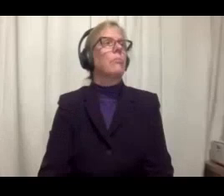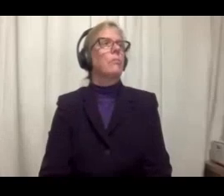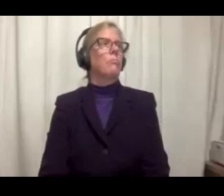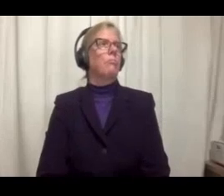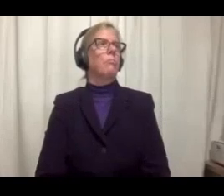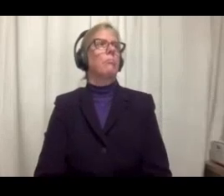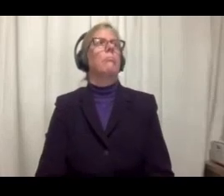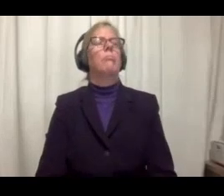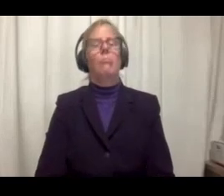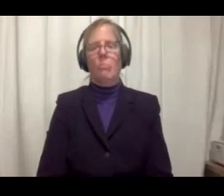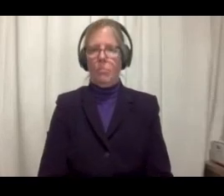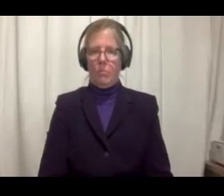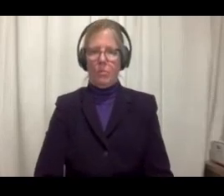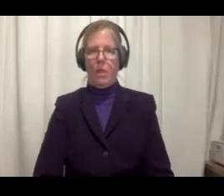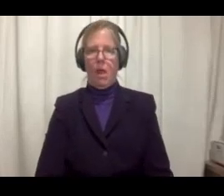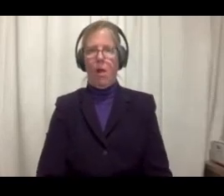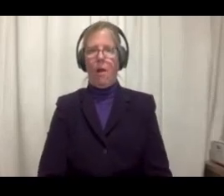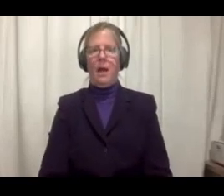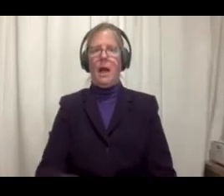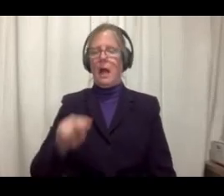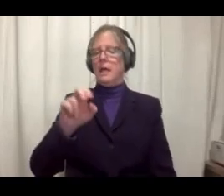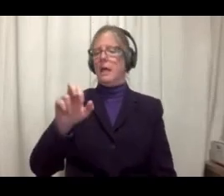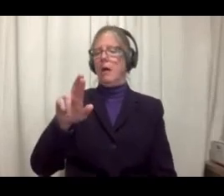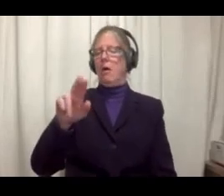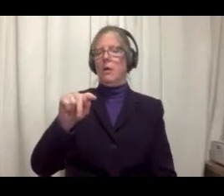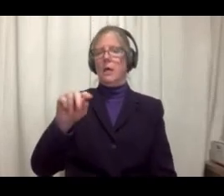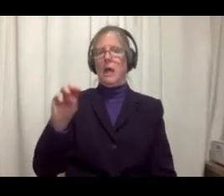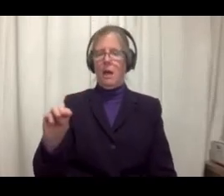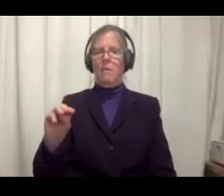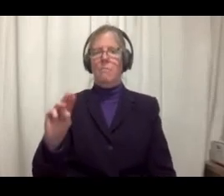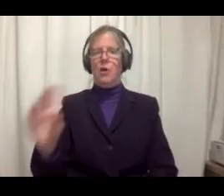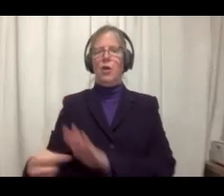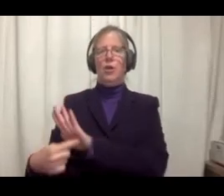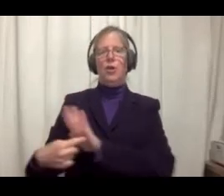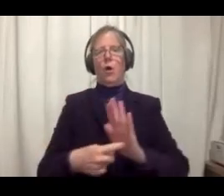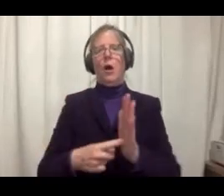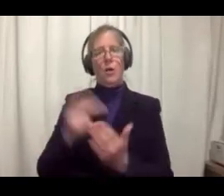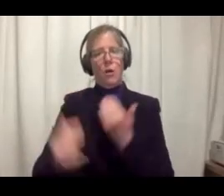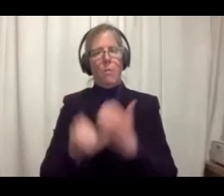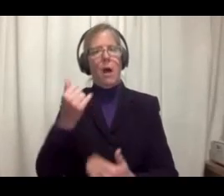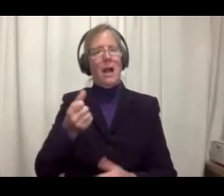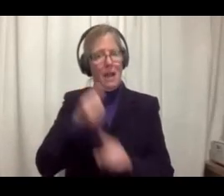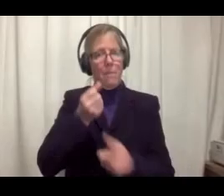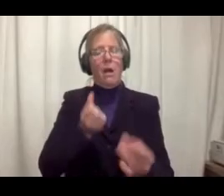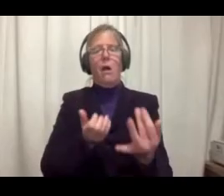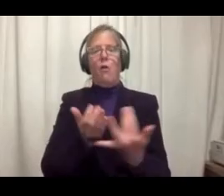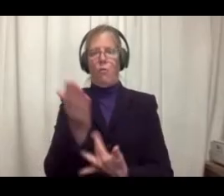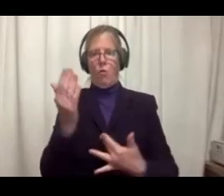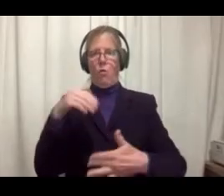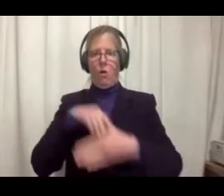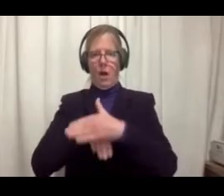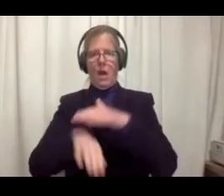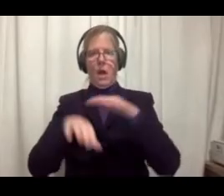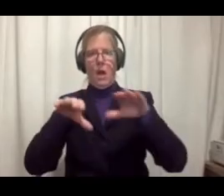[Heather Servais] NCRTM: Amplifying Your Project’s Impact through Accessibility & Dissemination.